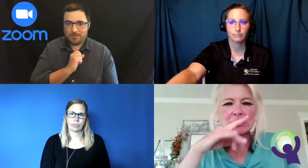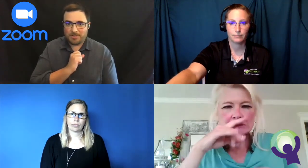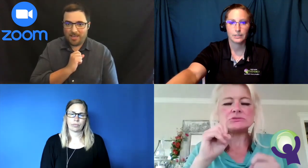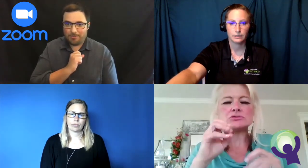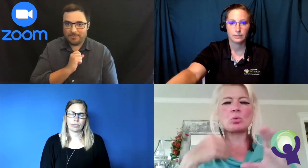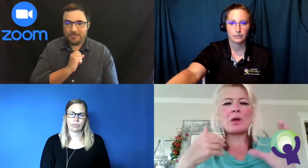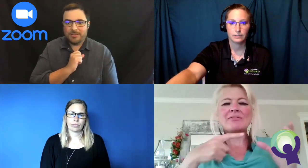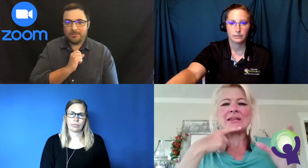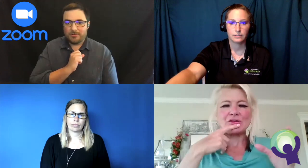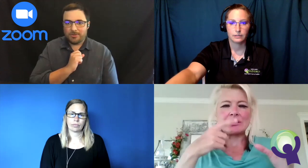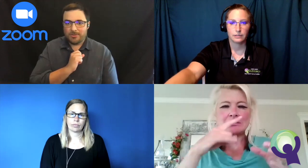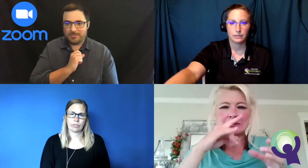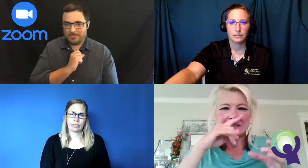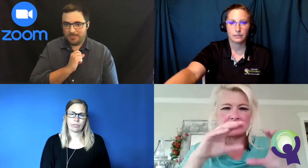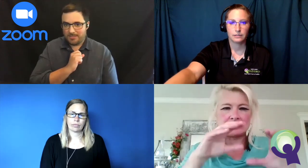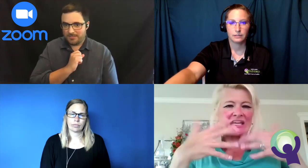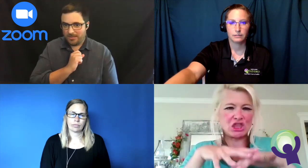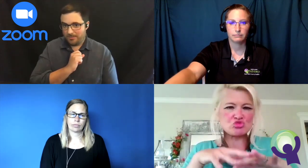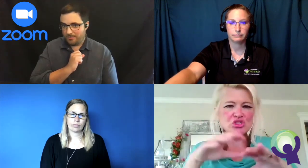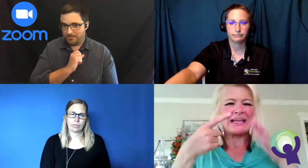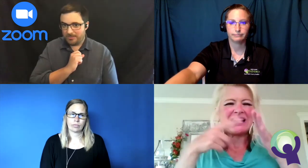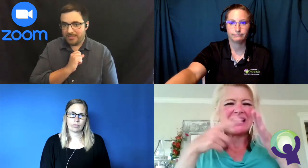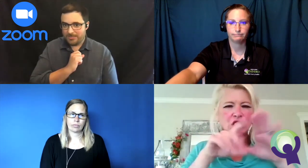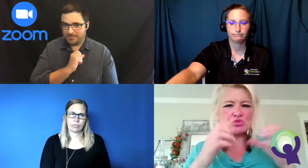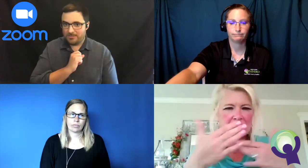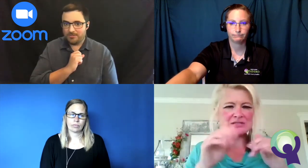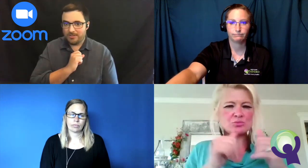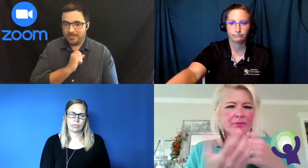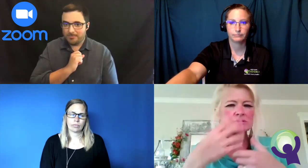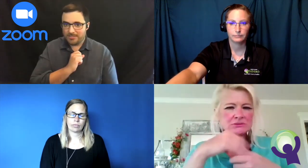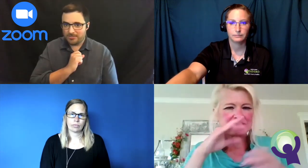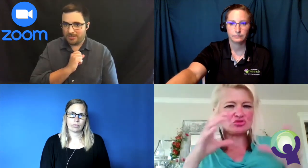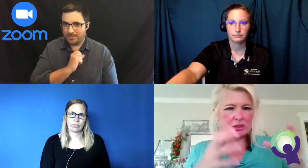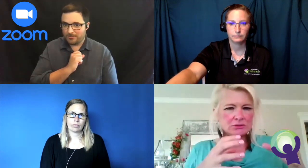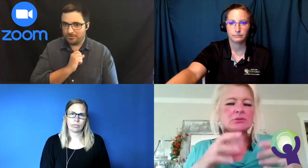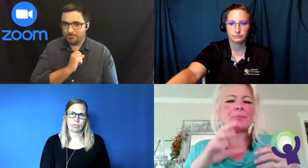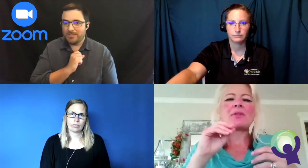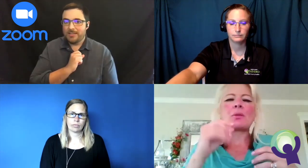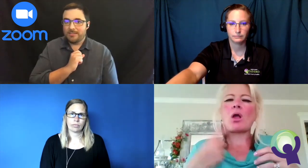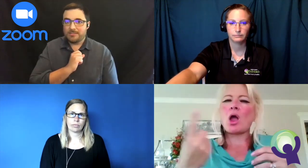something were to happen. Working with some of the other classmates, in the mainstream classroom